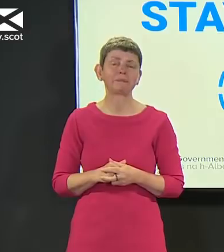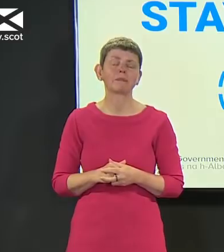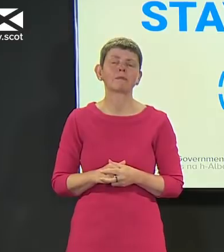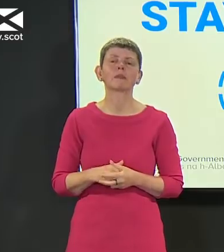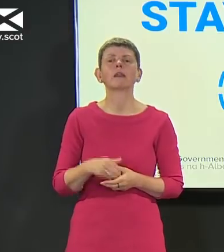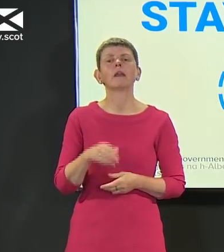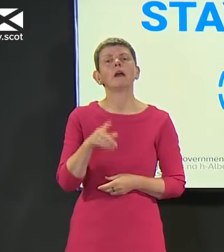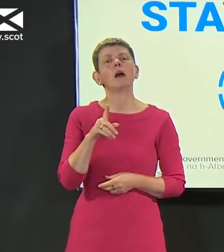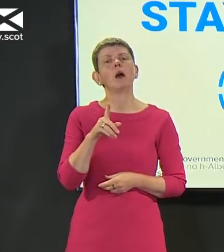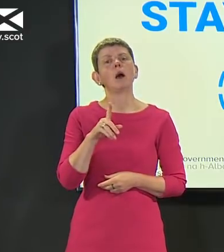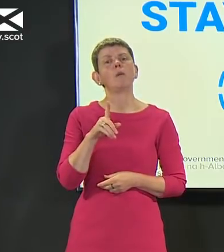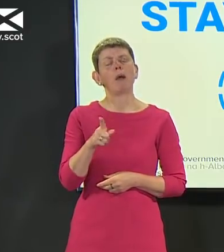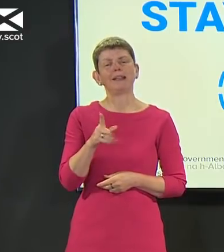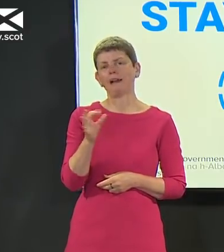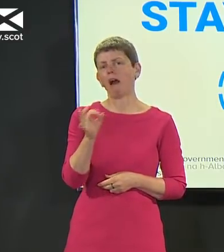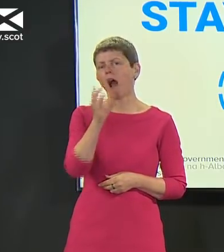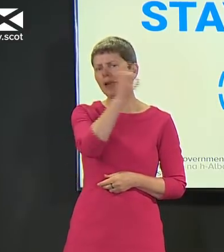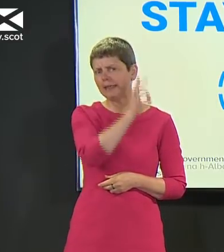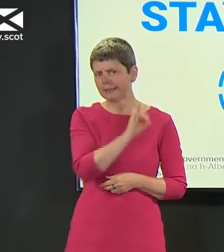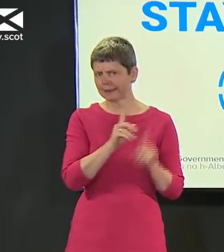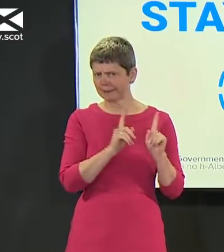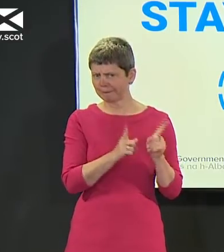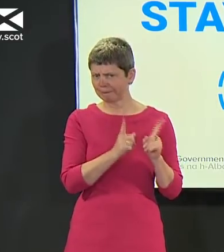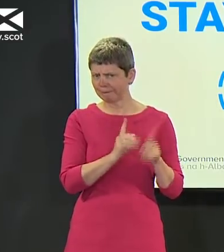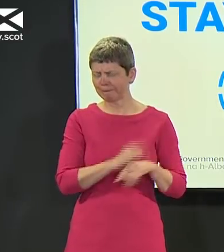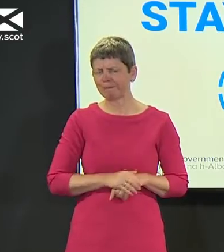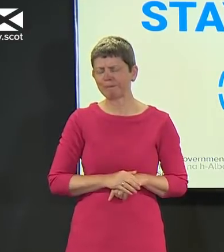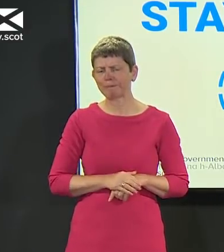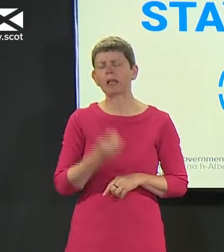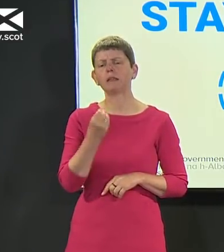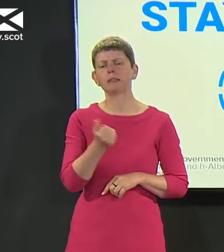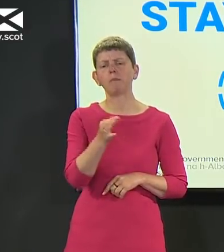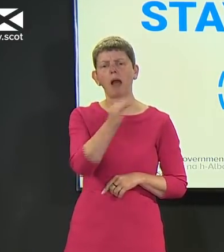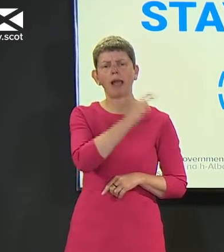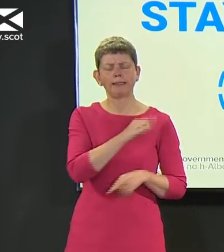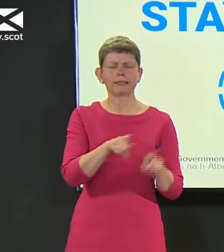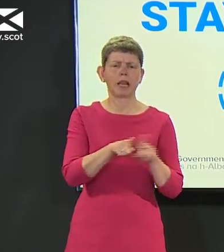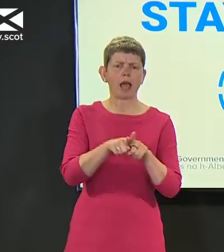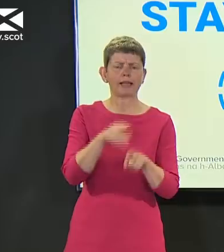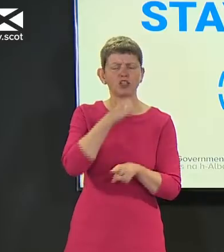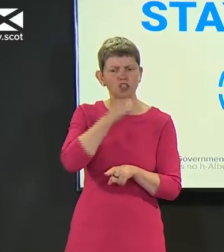our island communities several of our islands including Shetland Orkney and the Western Isles